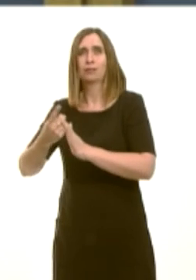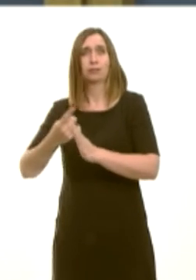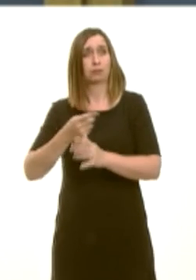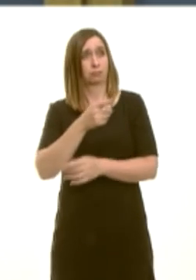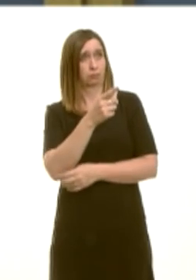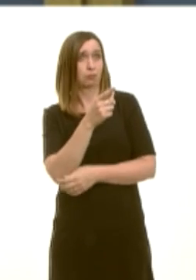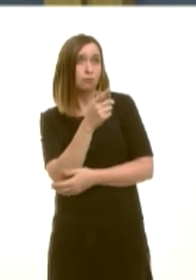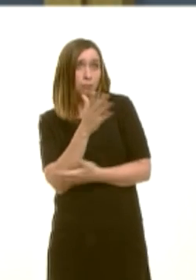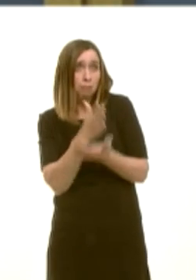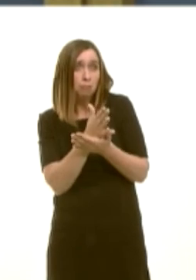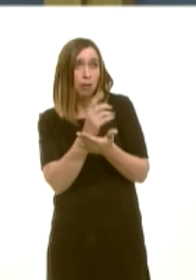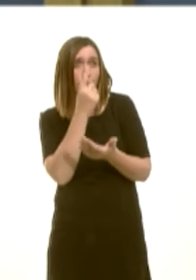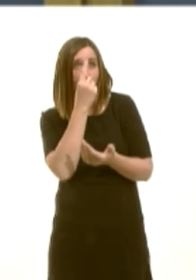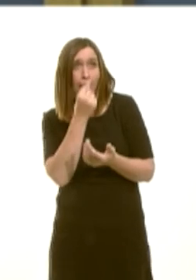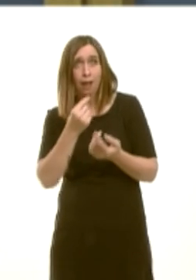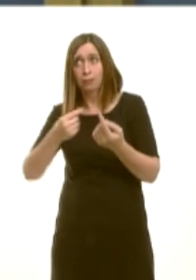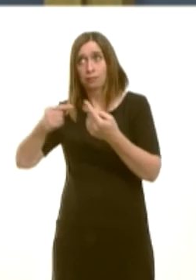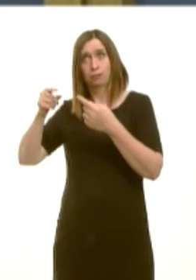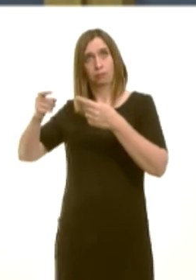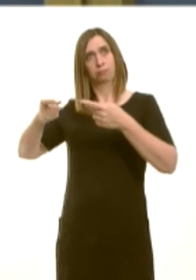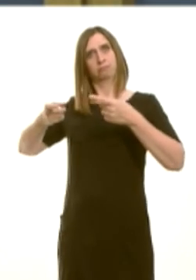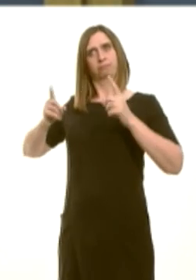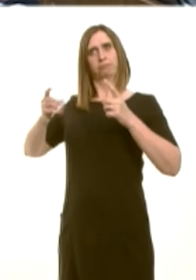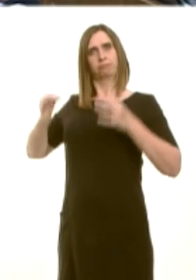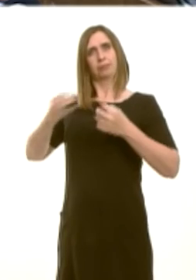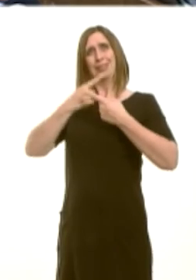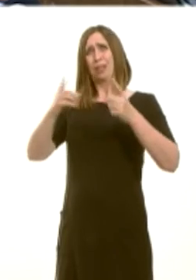Minister give that officials can look at making that announcement a little earlier in the